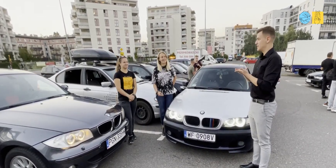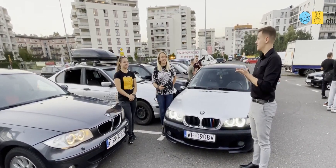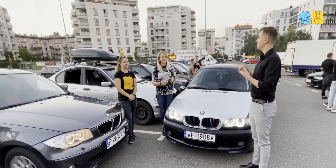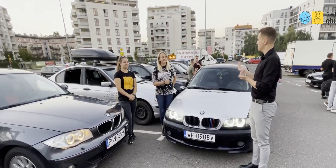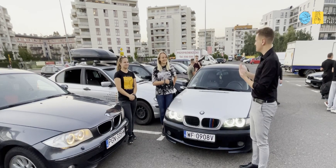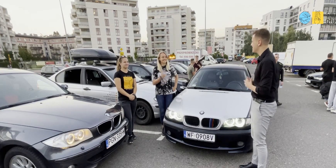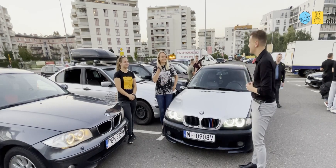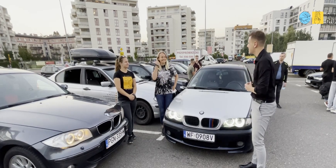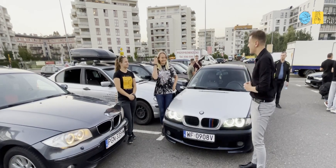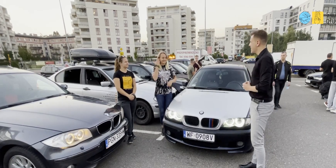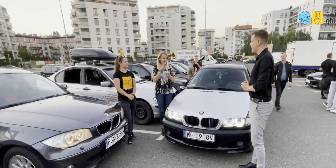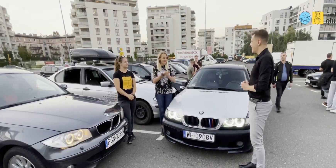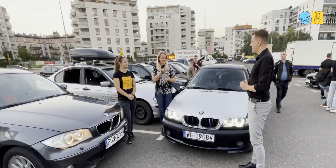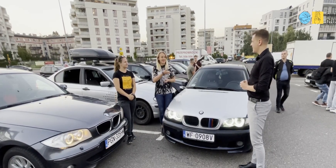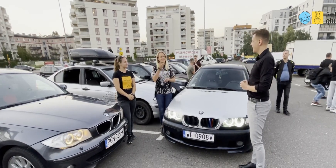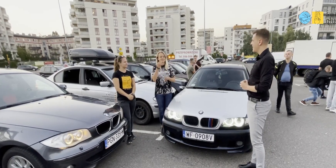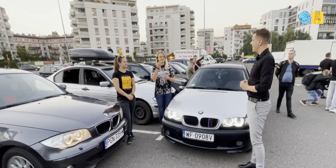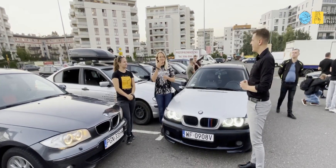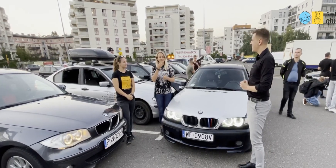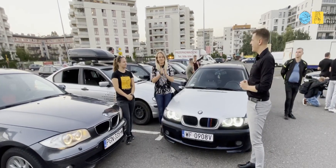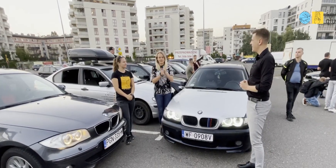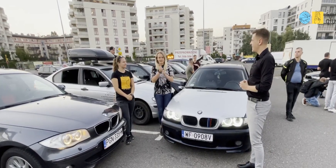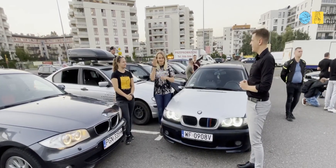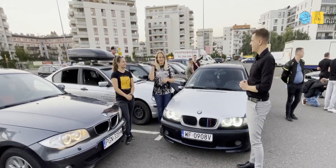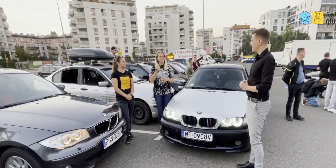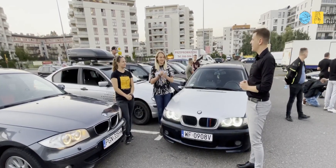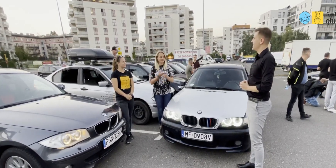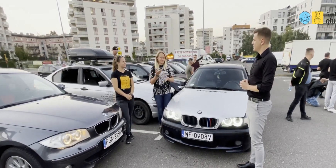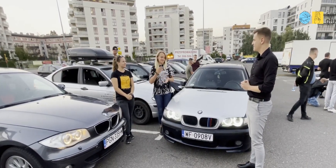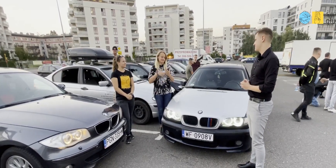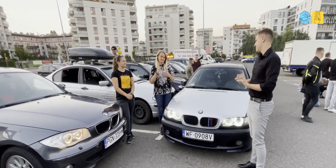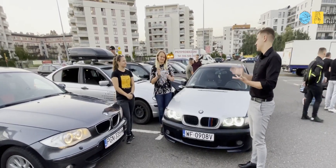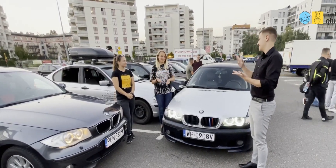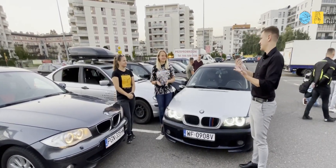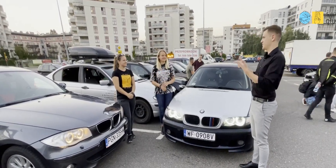Well, I bought the car quite recently - in January, I'm happy with it too.